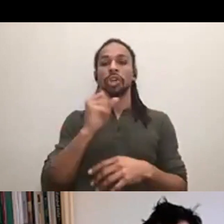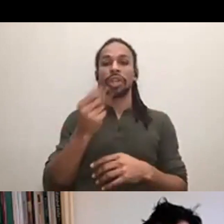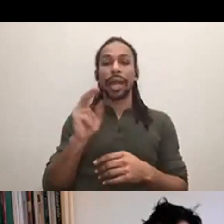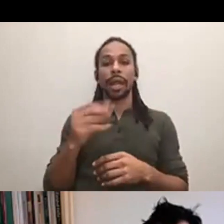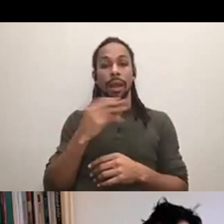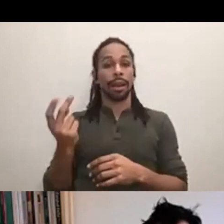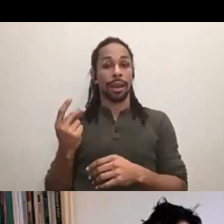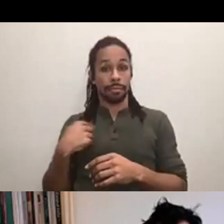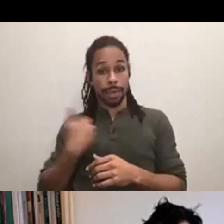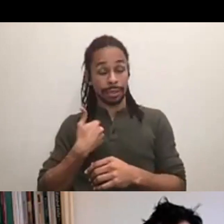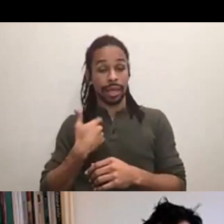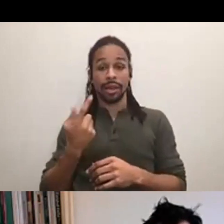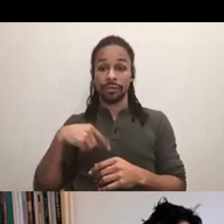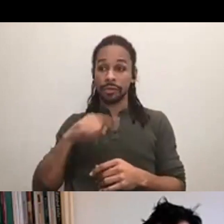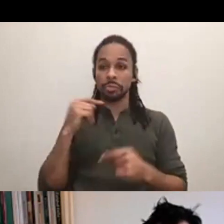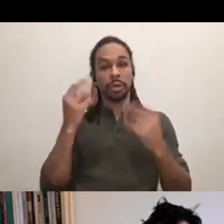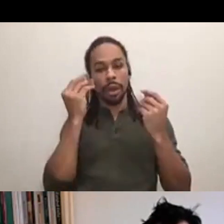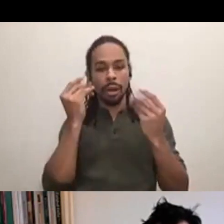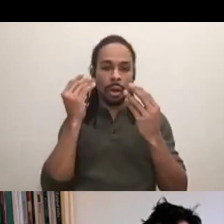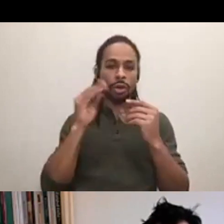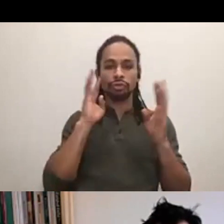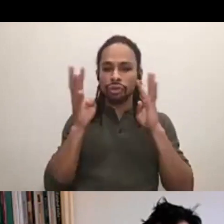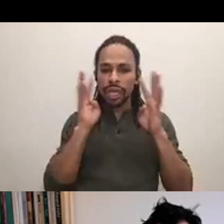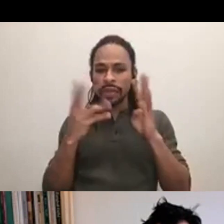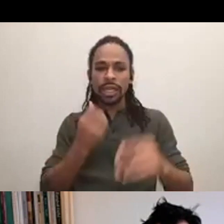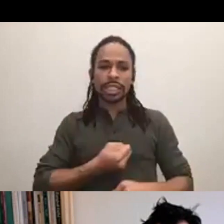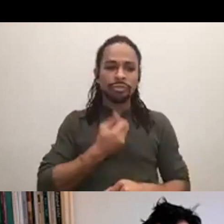expressive possibilities with alt-text and we've been doing it over the past few years